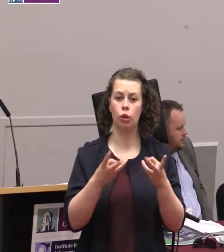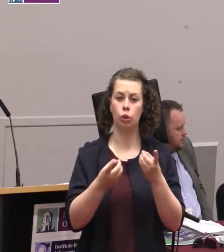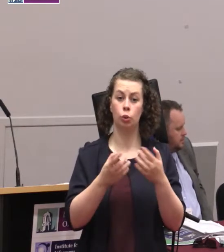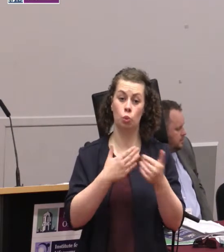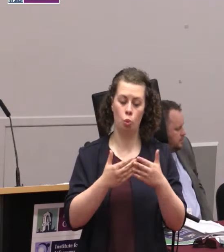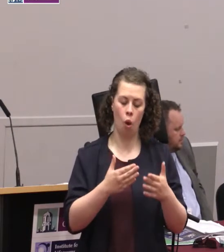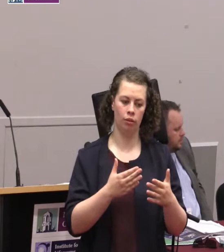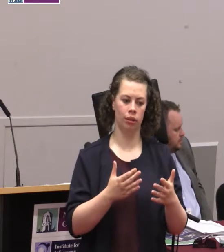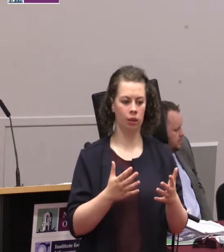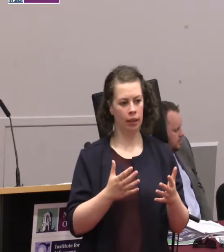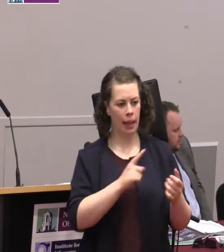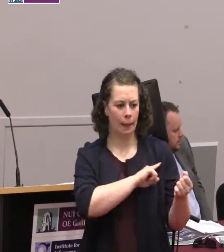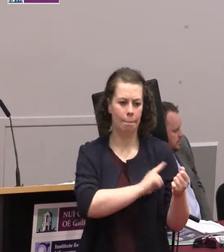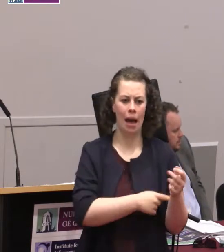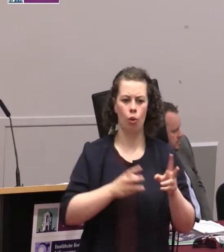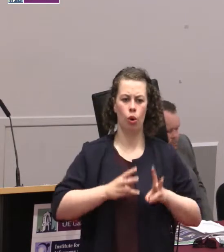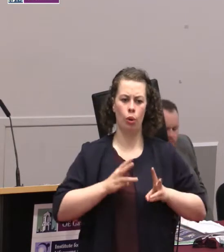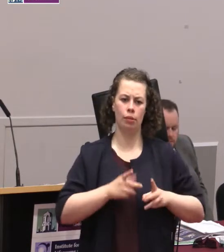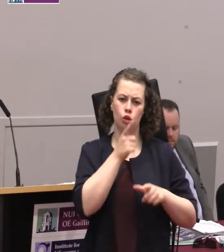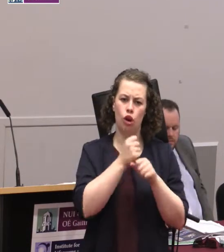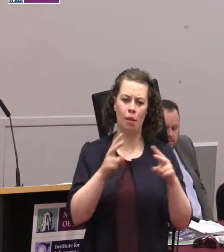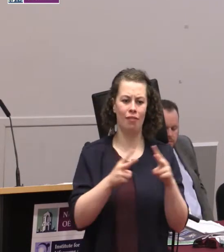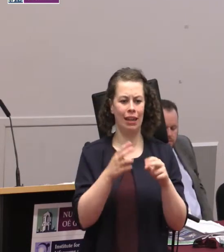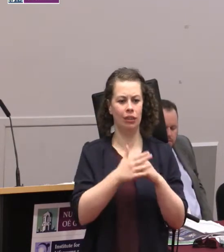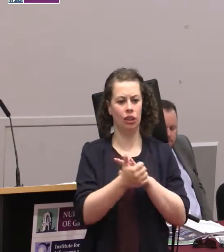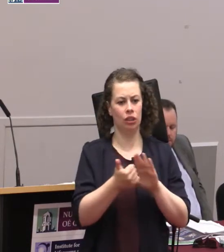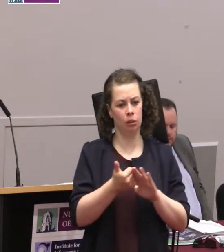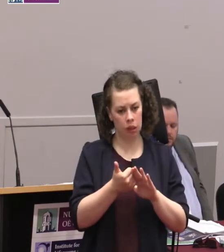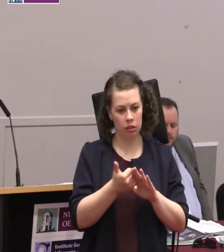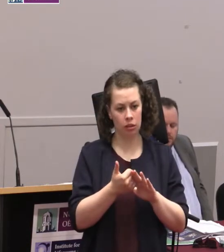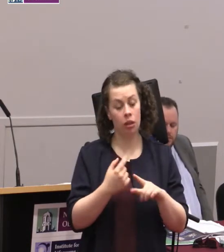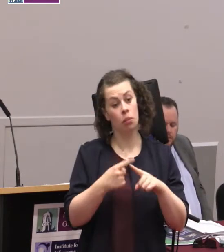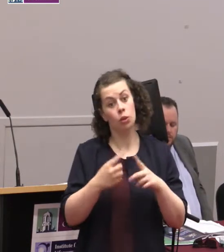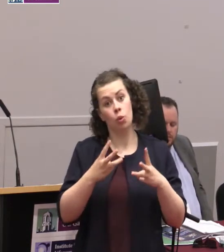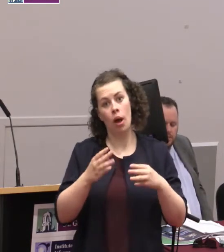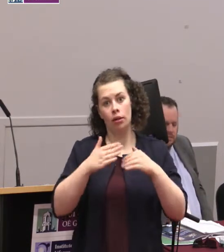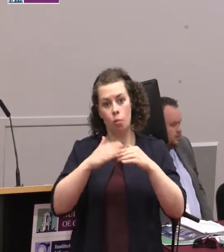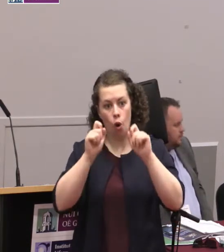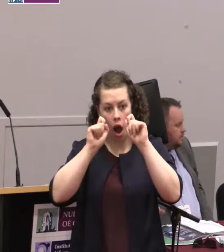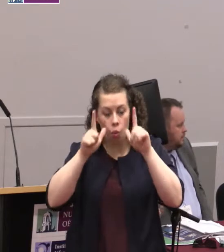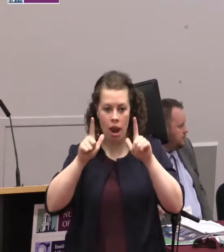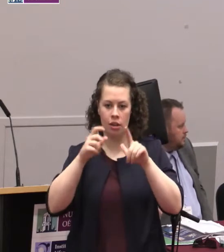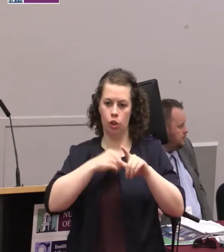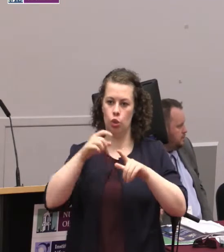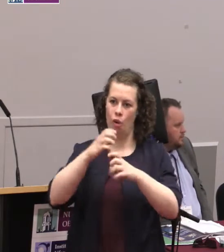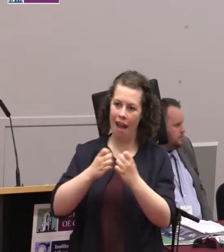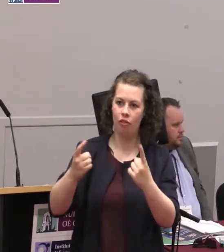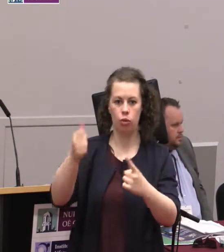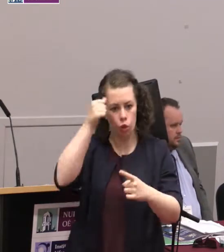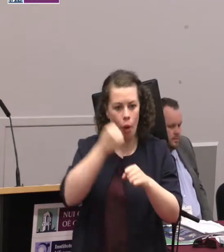about violence and to raise awareness amongst the public.